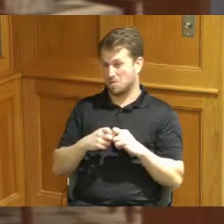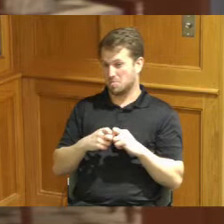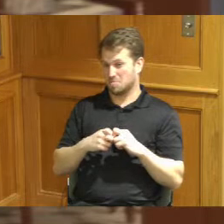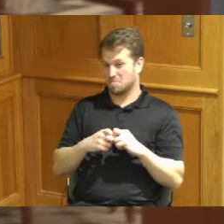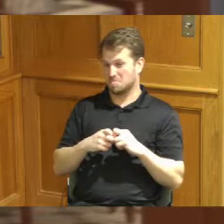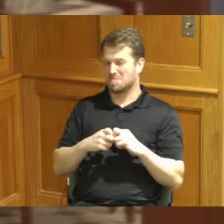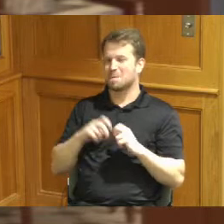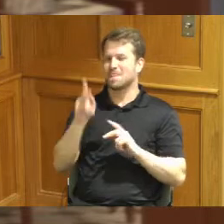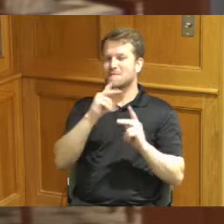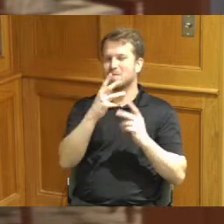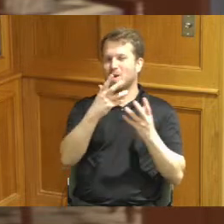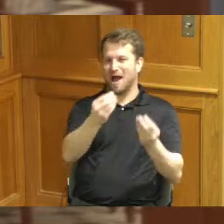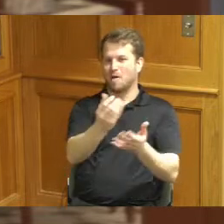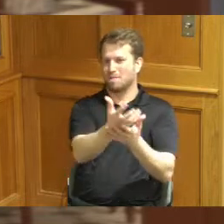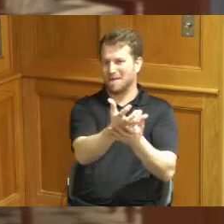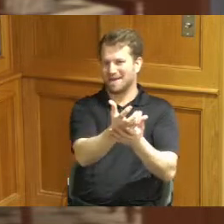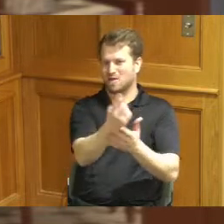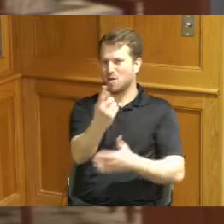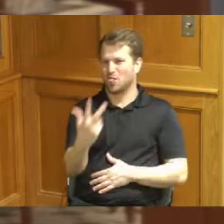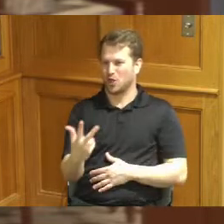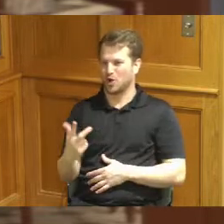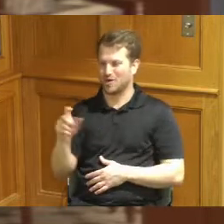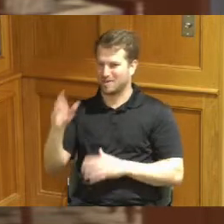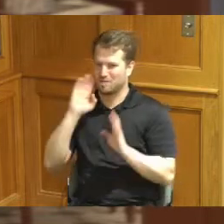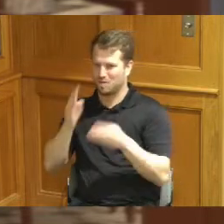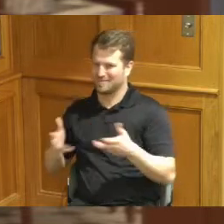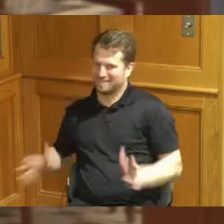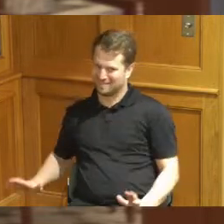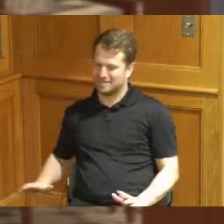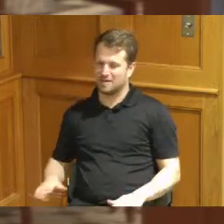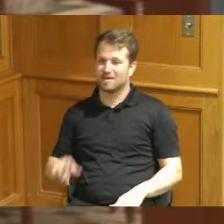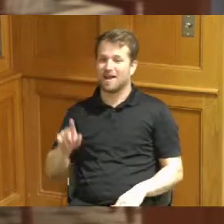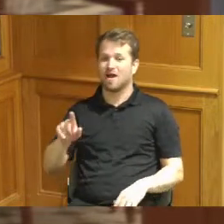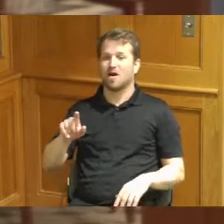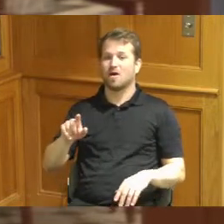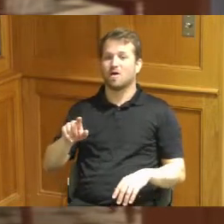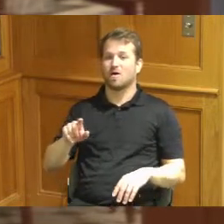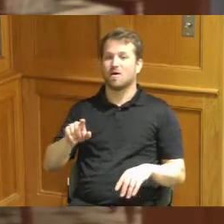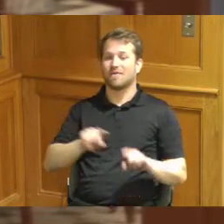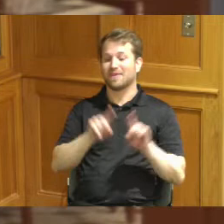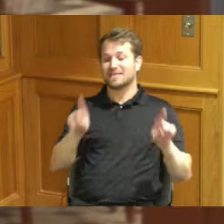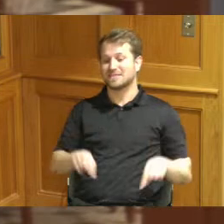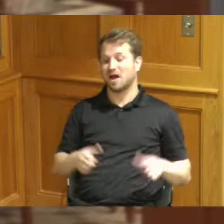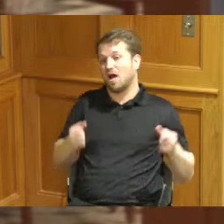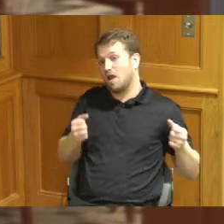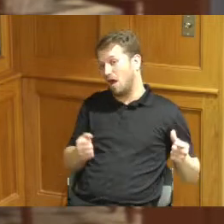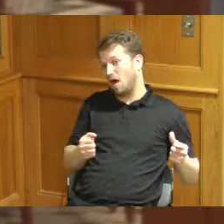the people who are out panhandling because the sign and what people say when they ask for money